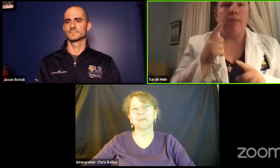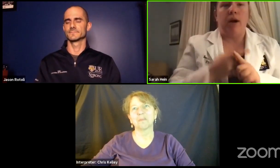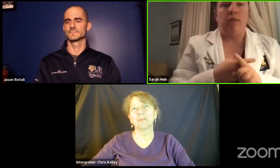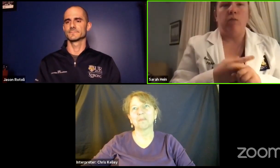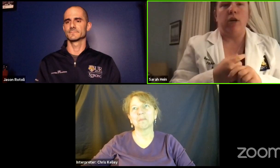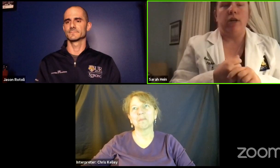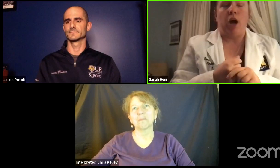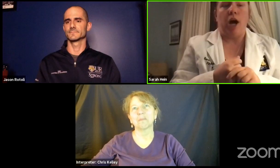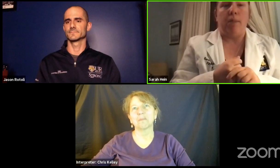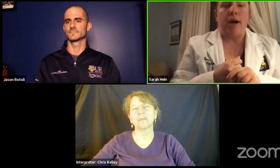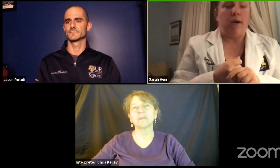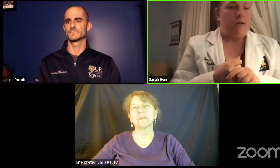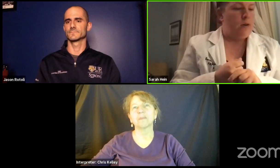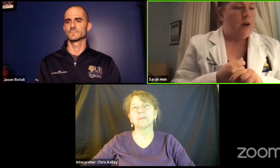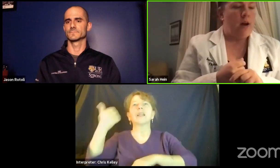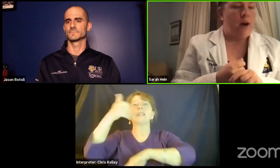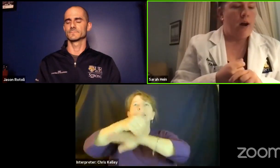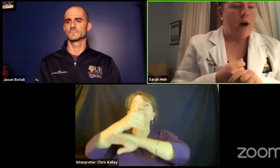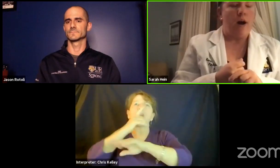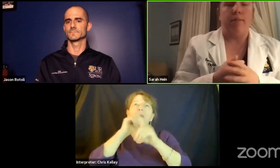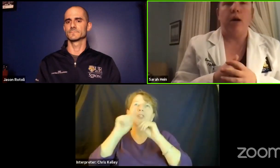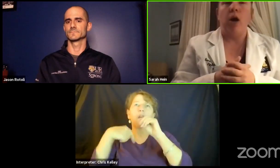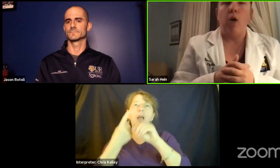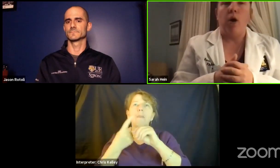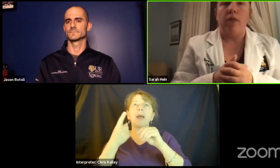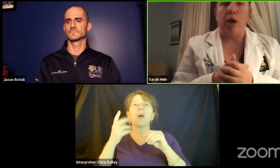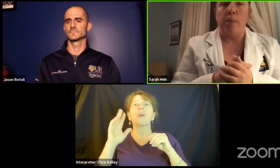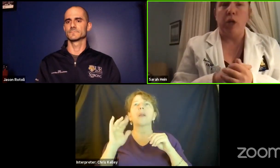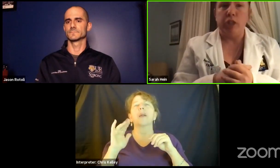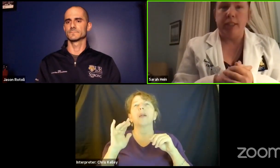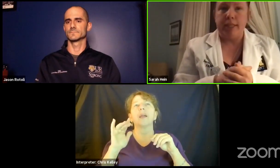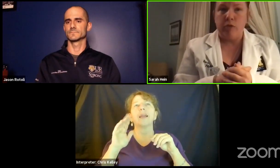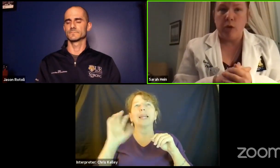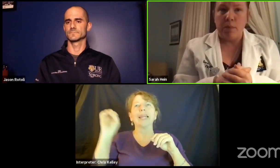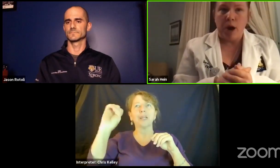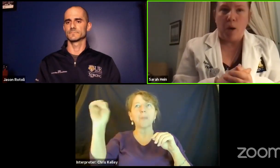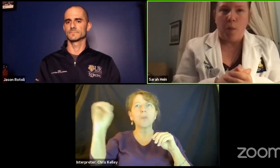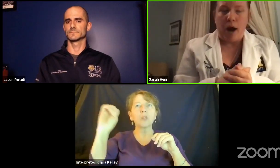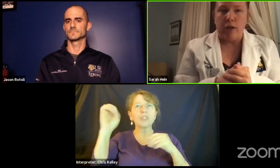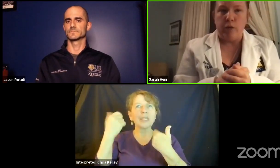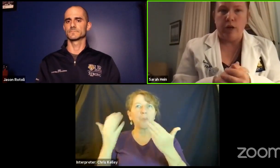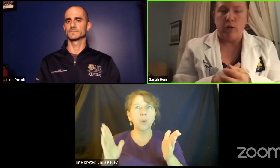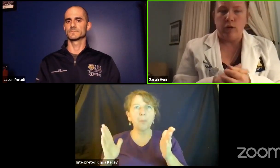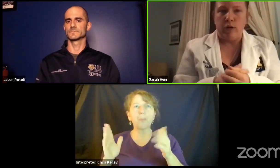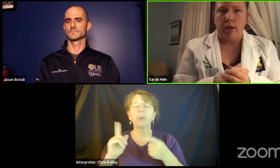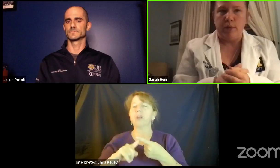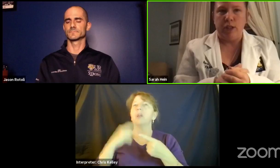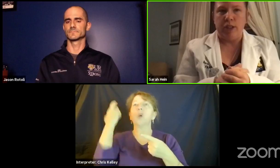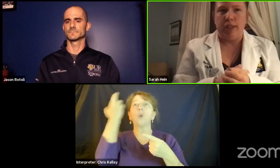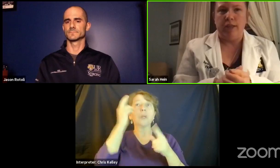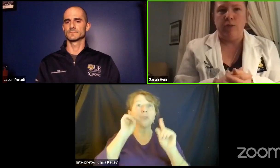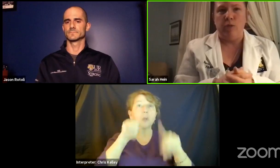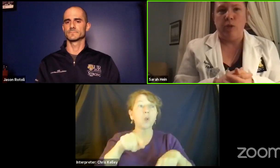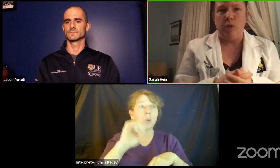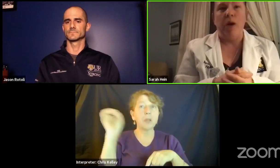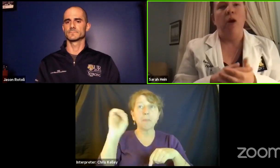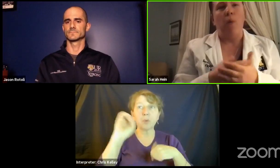Hi, my name is Sarah. I'm a hard-of-hearing NP here at Michigan. Welcome to the Deaf Health Talk.